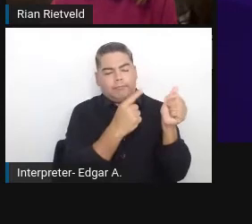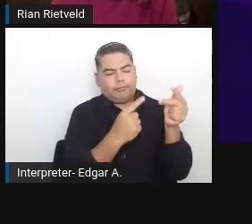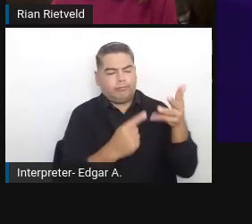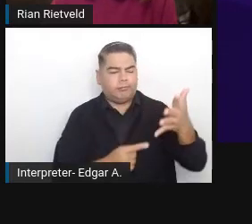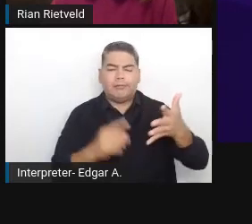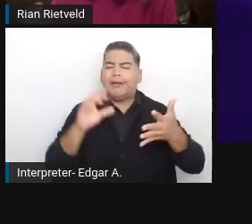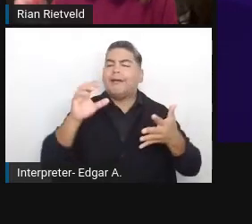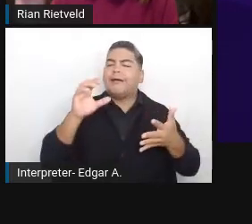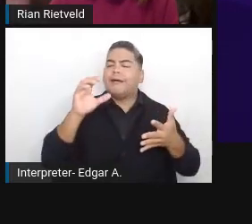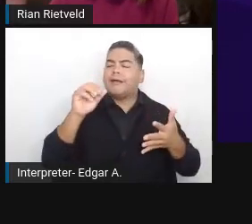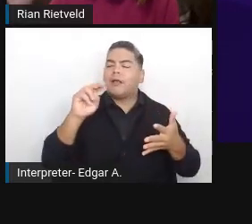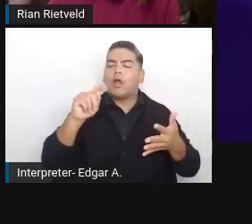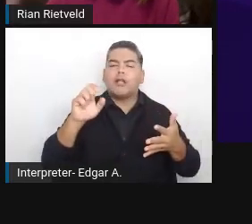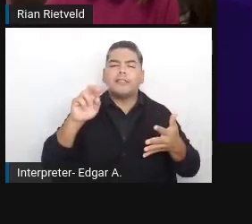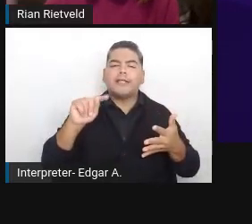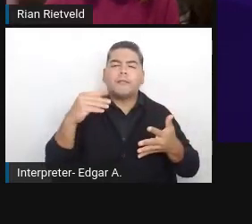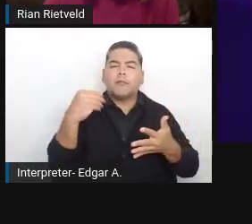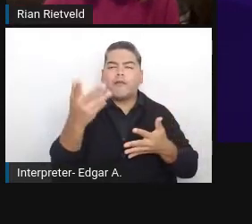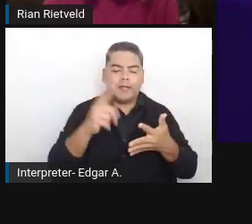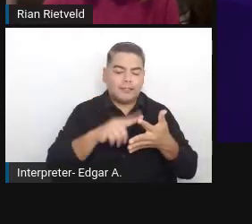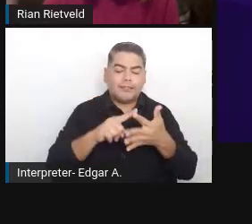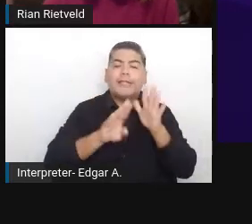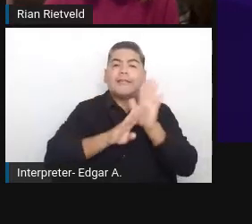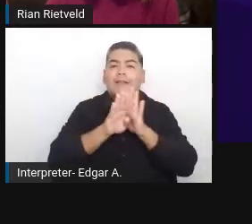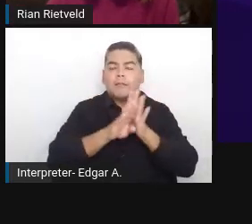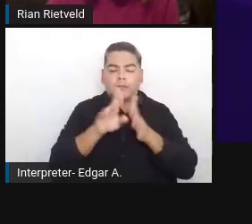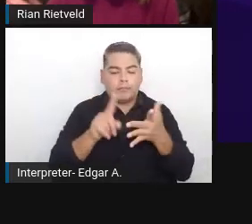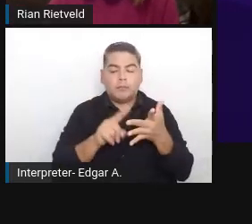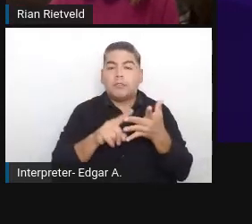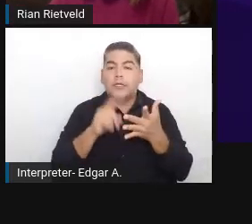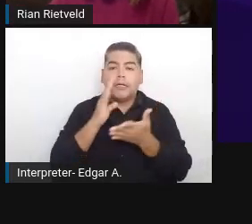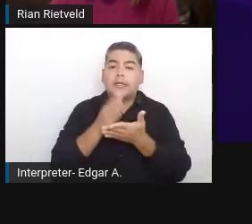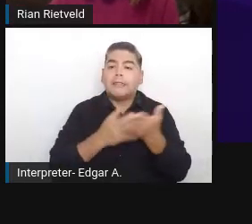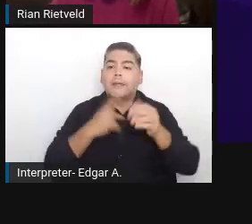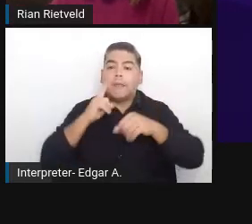There is information about the warnings on the fields in the admin